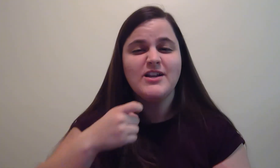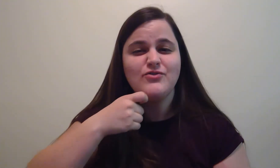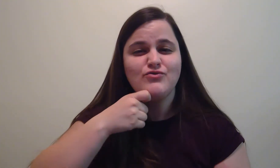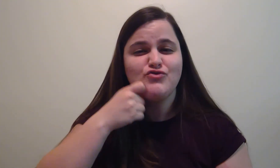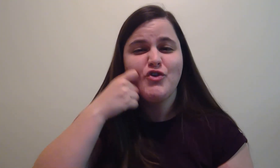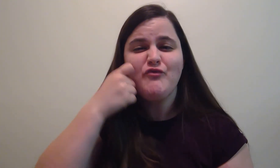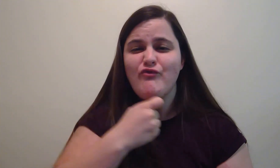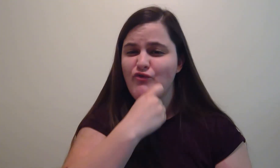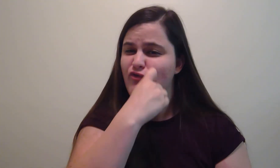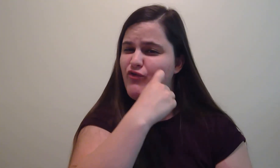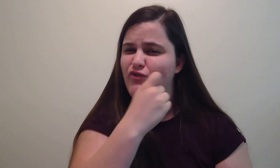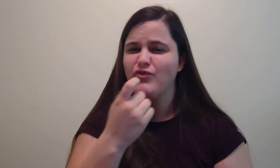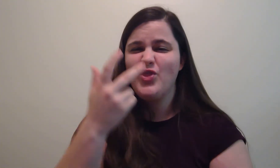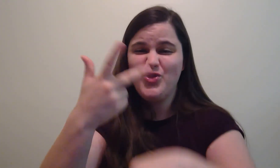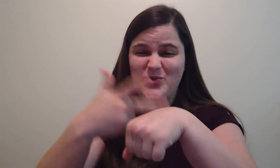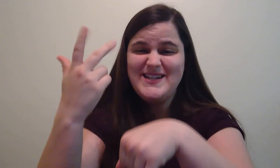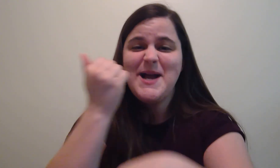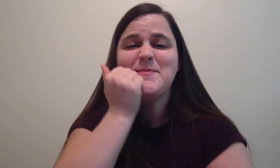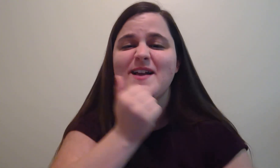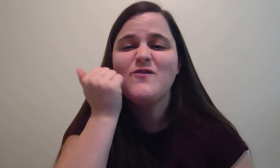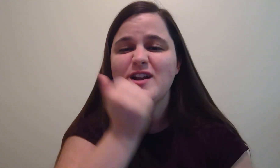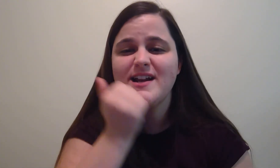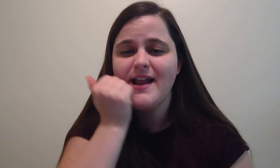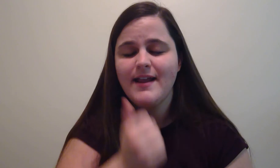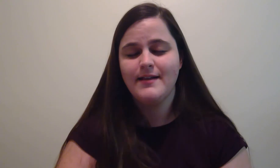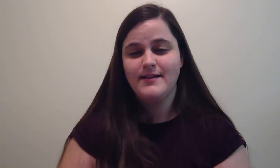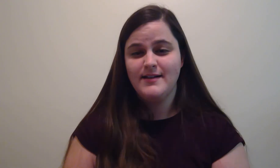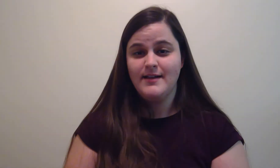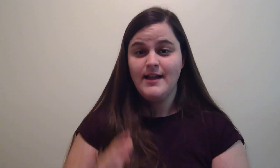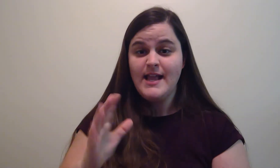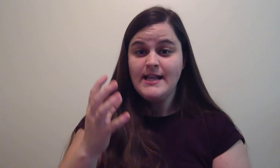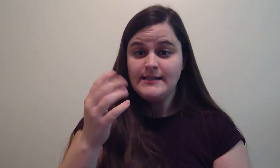They grow, but he shaves them off like three times a day. It's a real recreational activity for him.